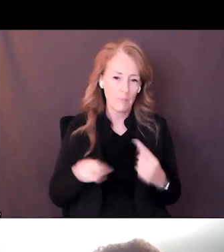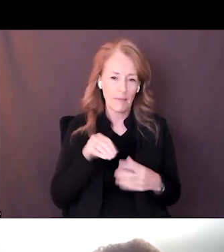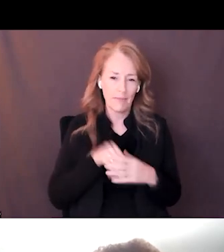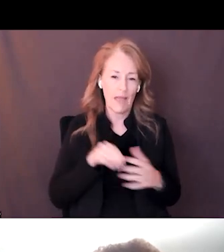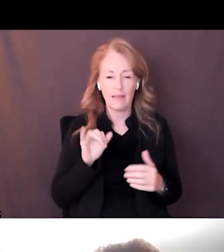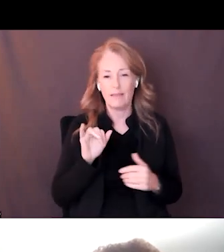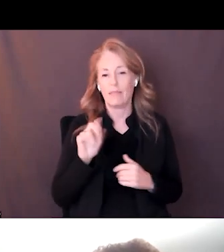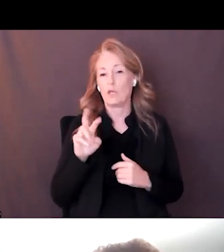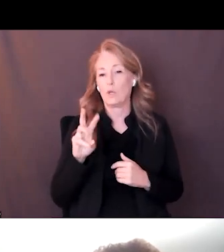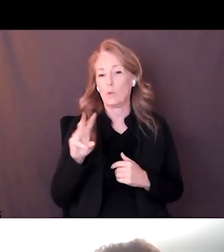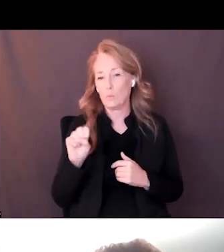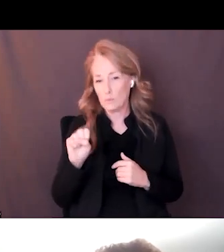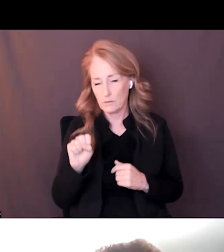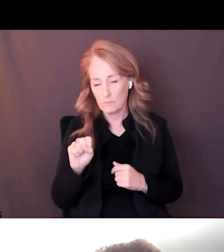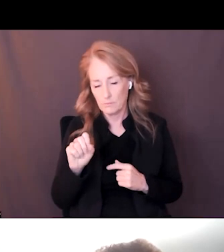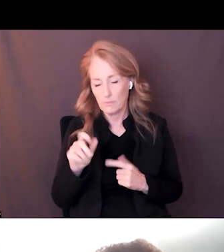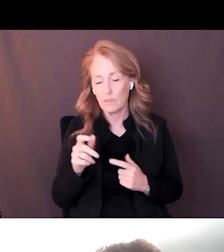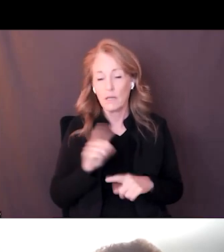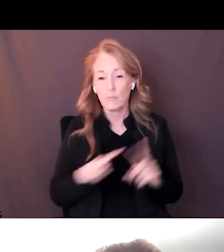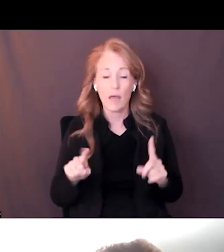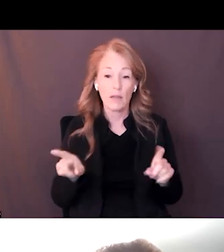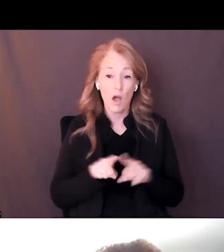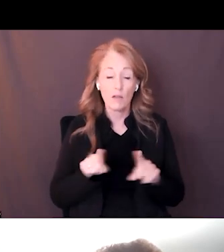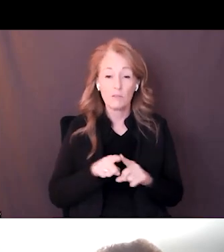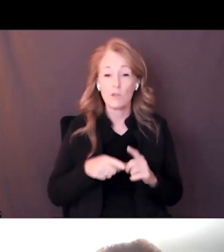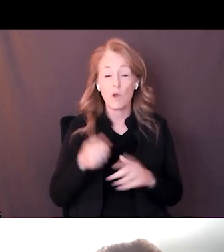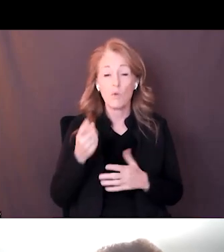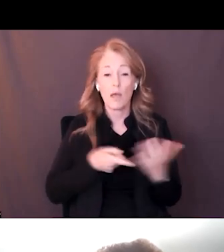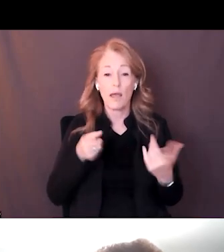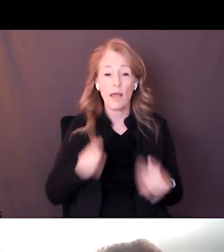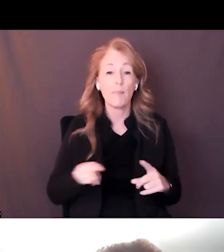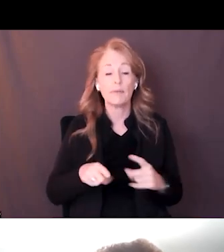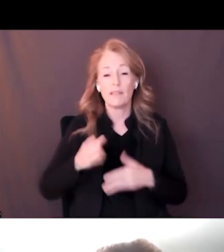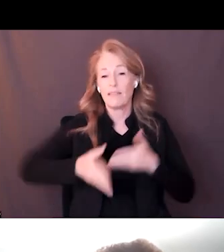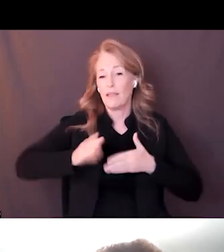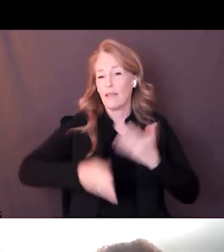BUT THE OTHER THING THAT HAPPENS AT THE END OF A FISCAL YEAR IS